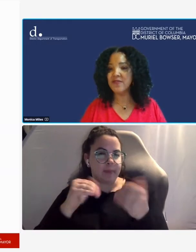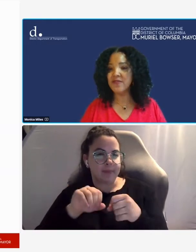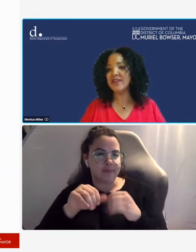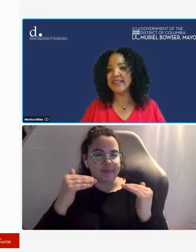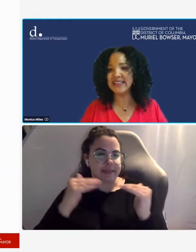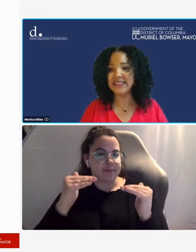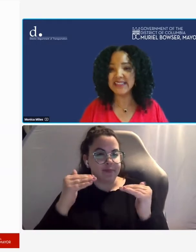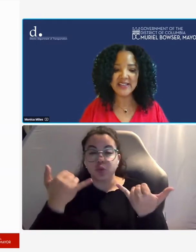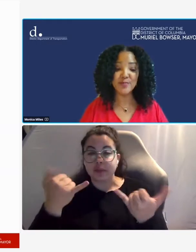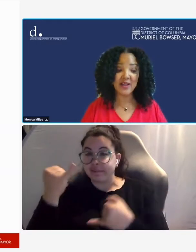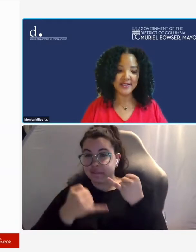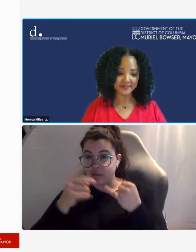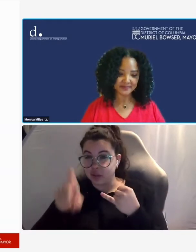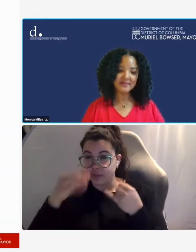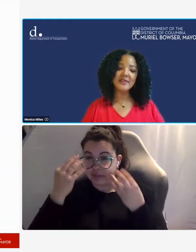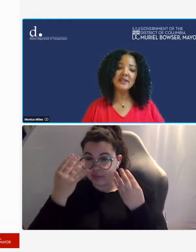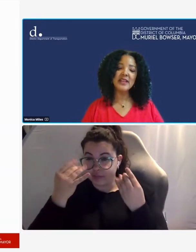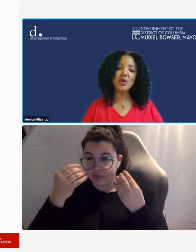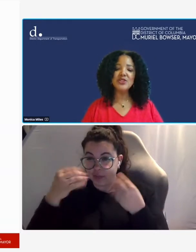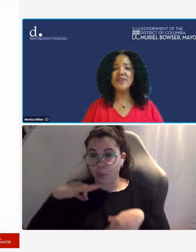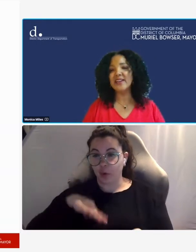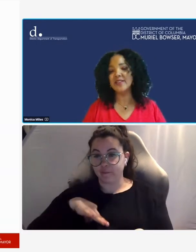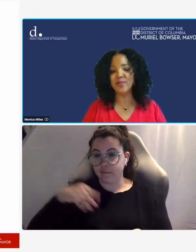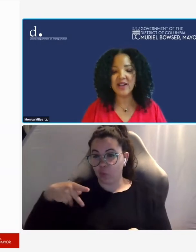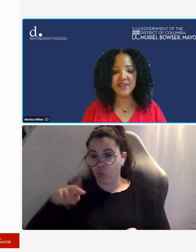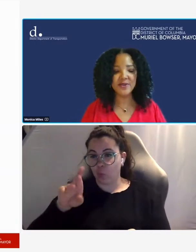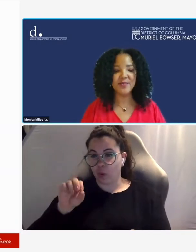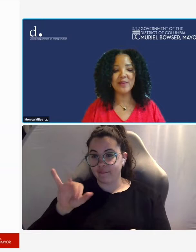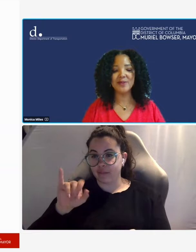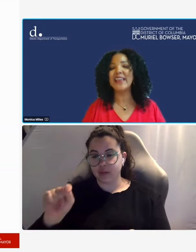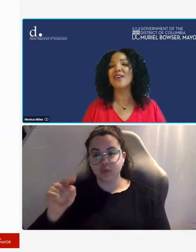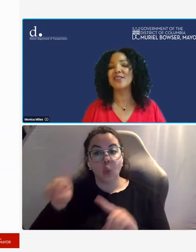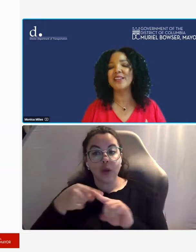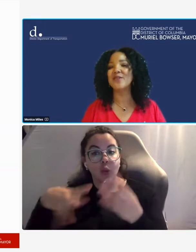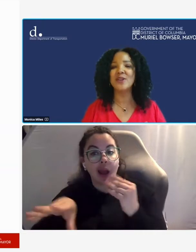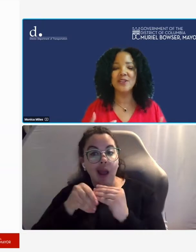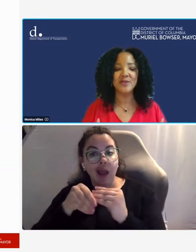to consider is profit okay once you've added the profit you can properly calculate it what you know